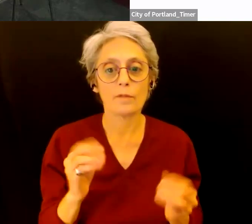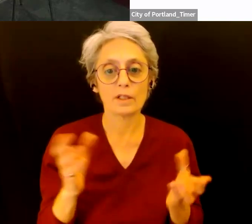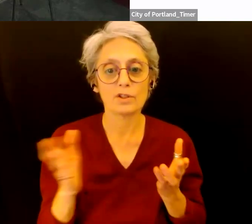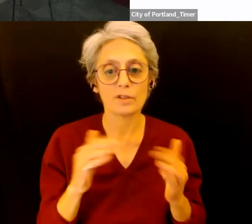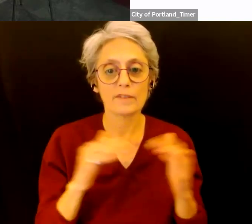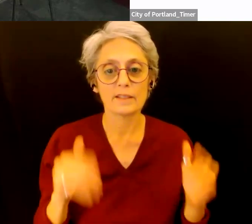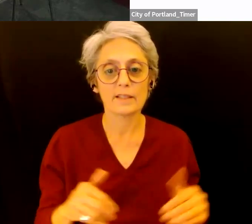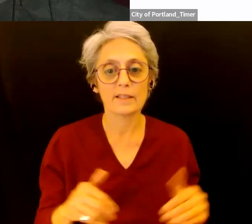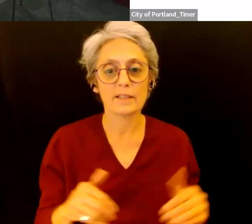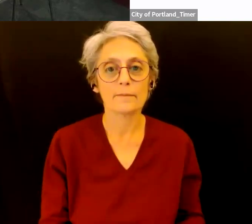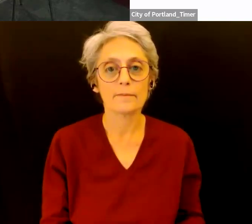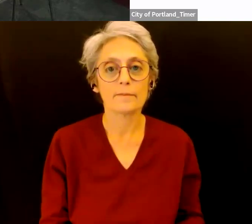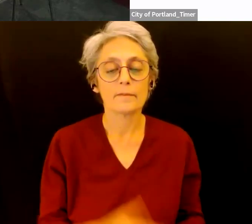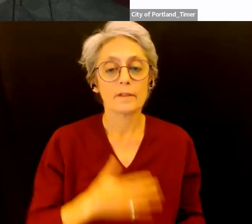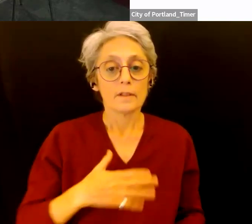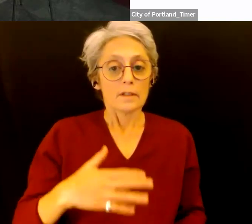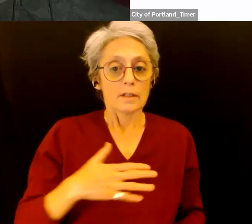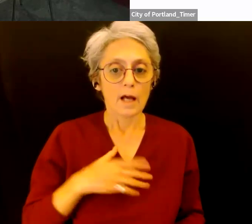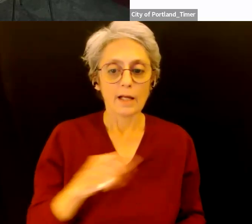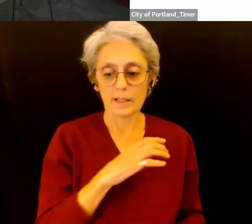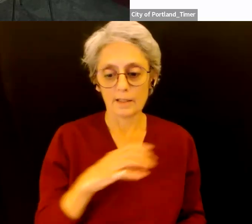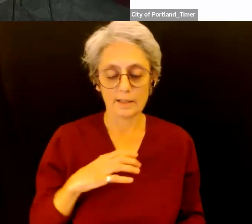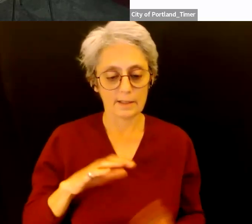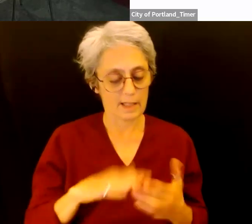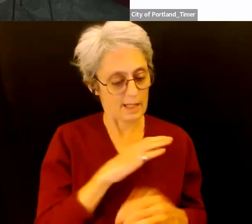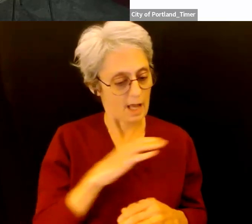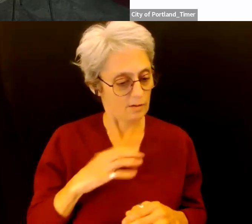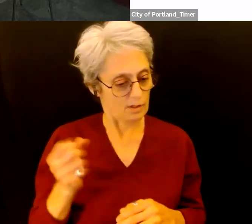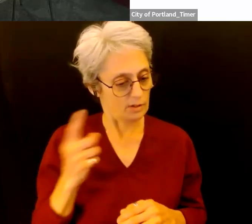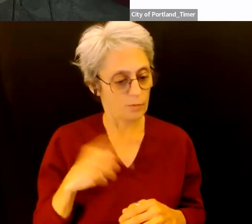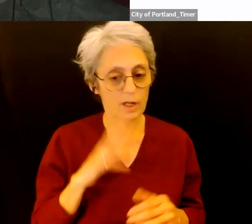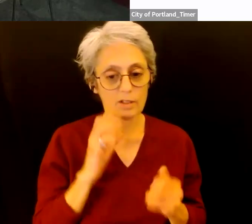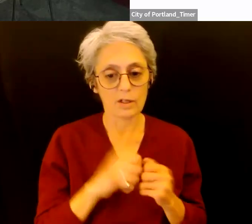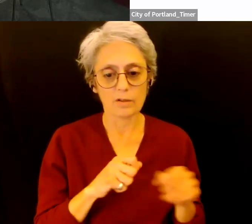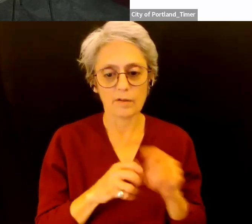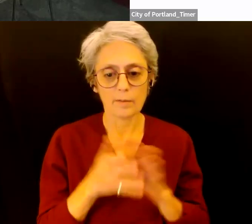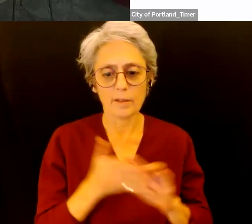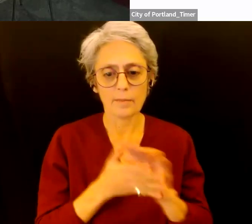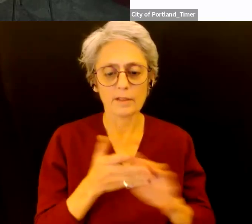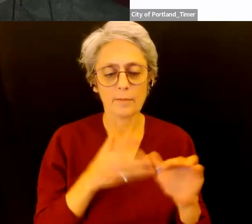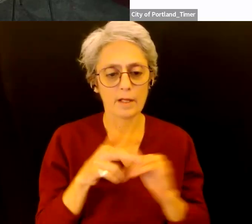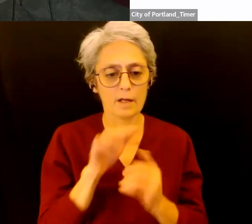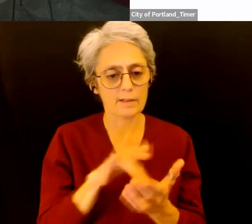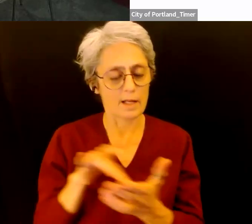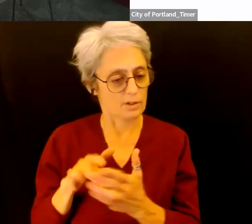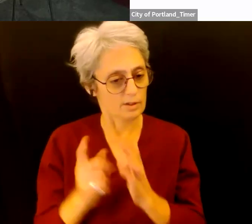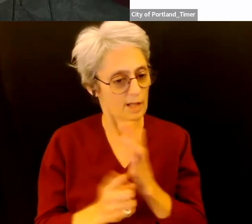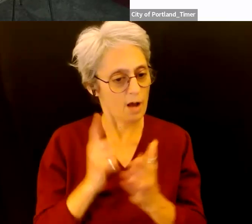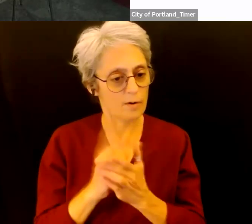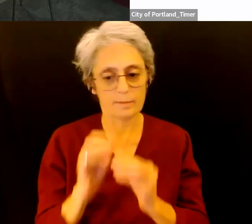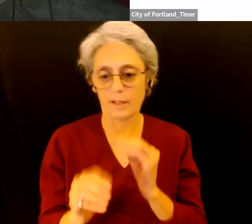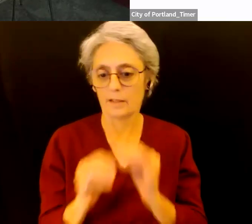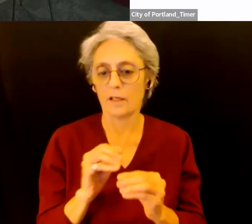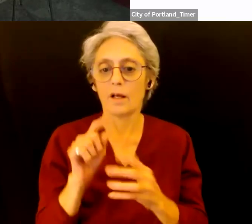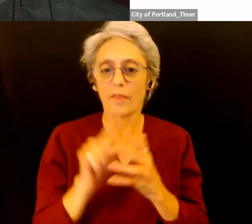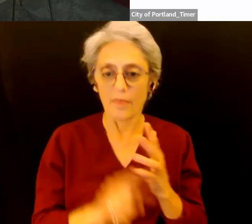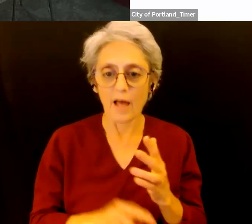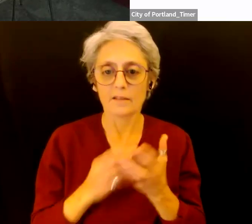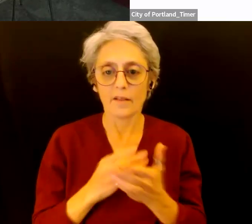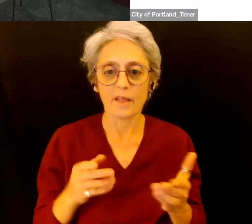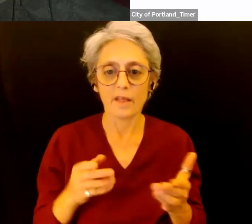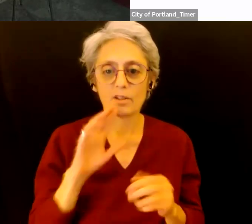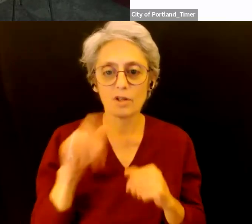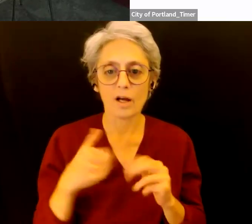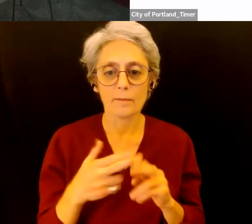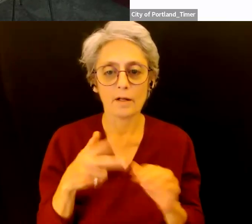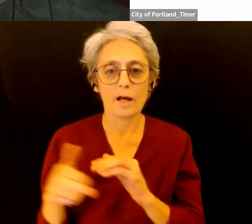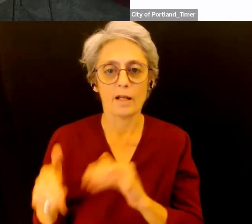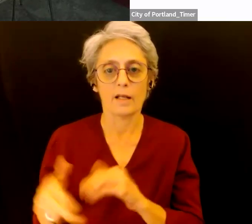I need the city council to understand that when it talks about wanting to cut centers and hours and maintenance, those are the things it is talking about cutting.